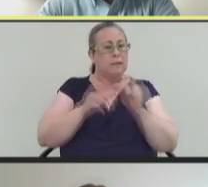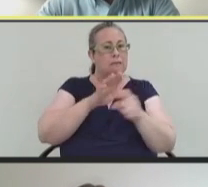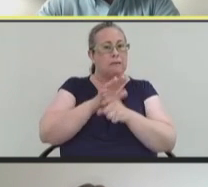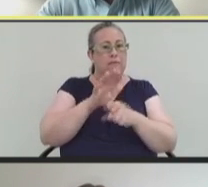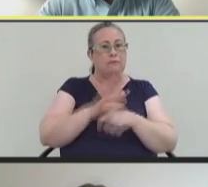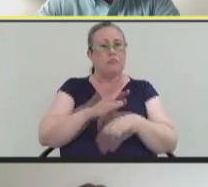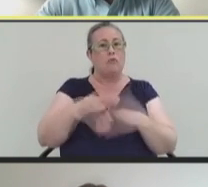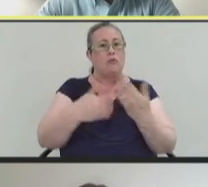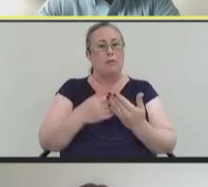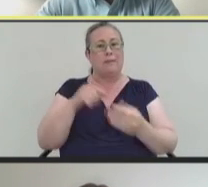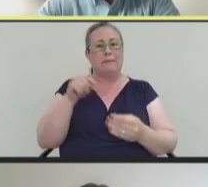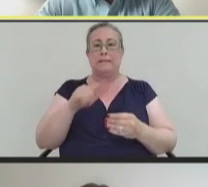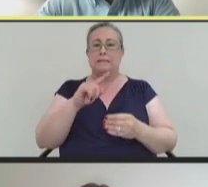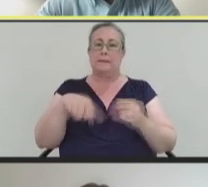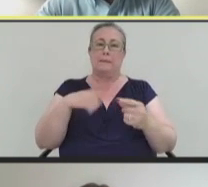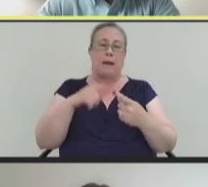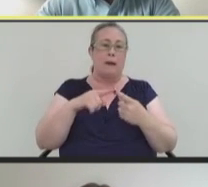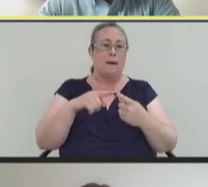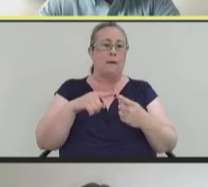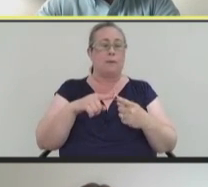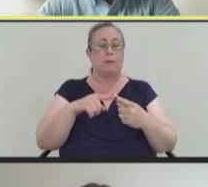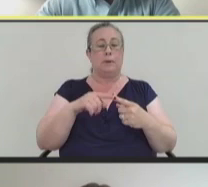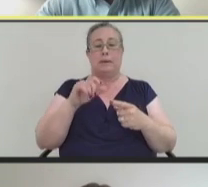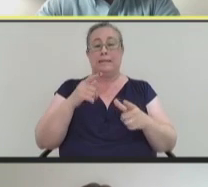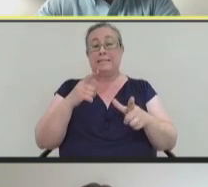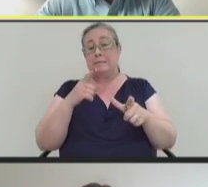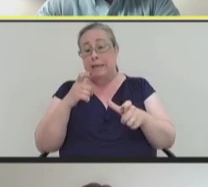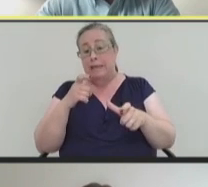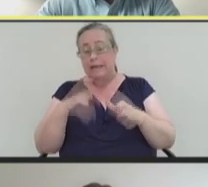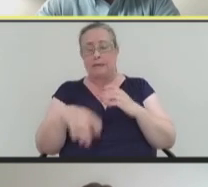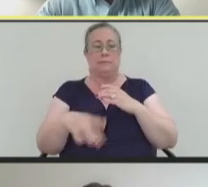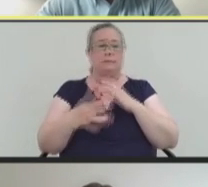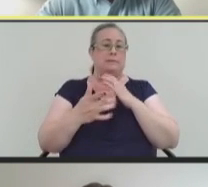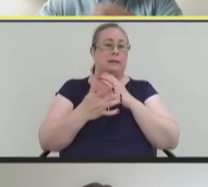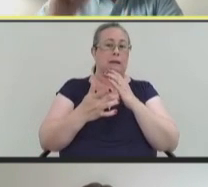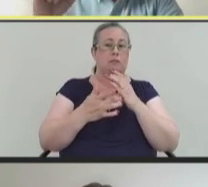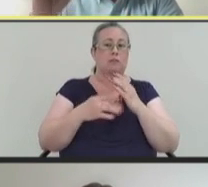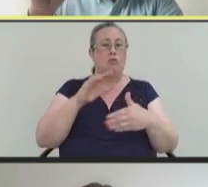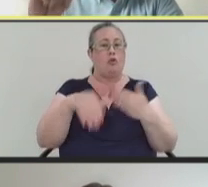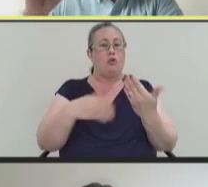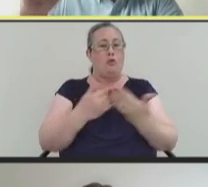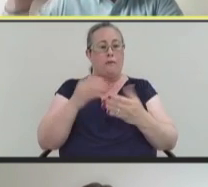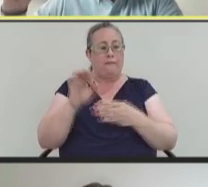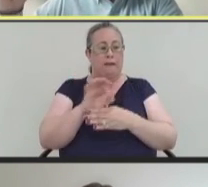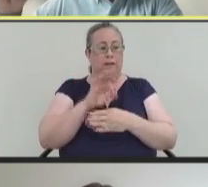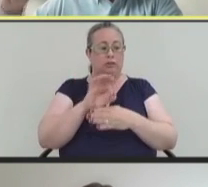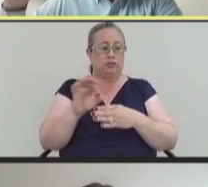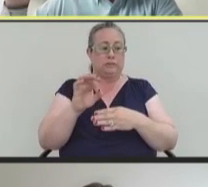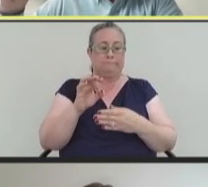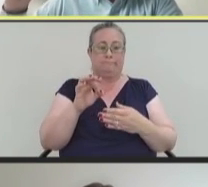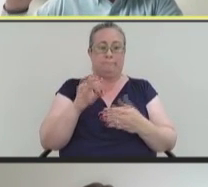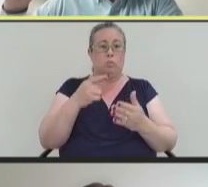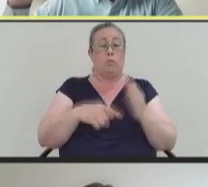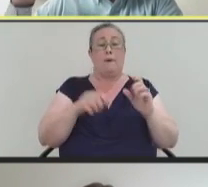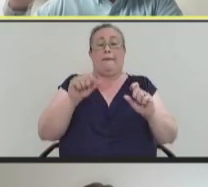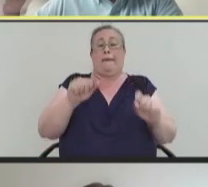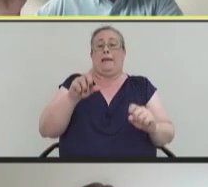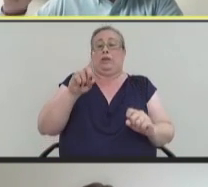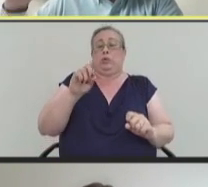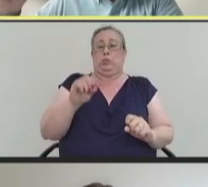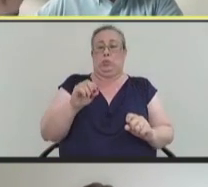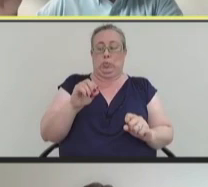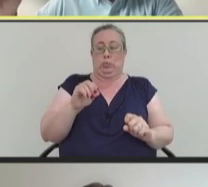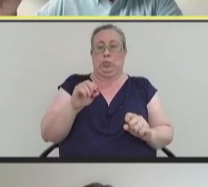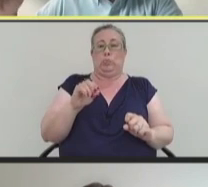speed and technology is all a function of what we can do to convey that there is quality and proof